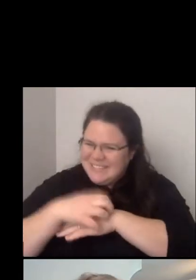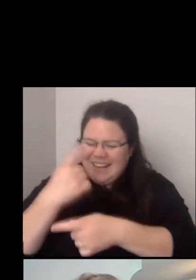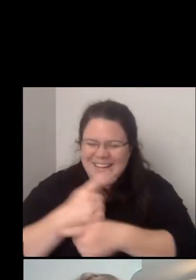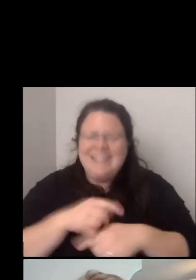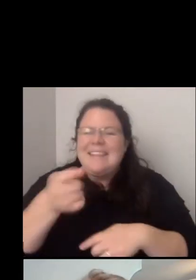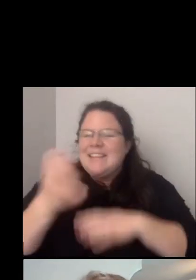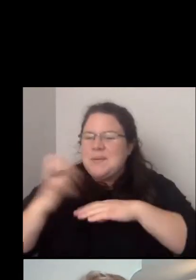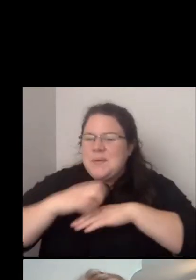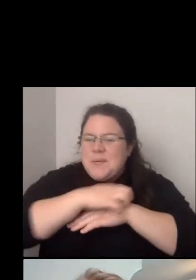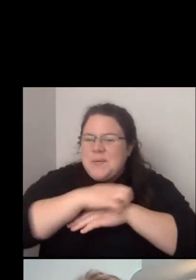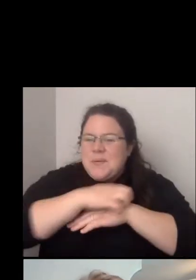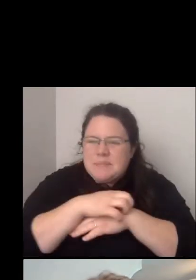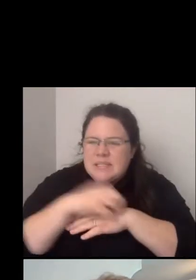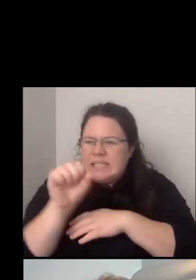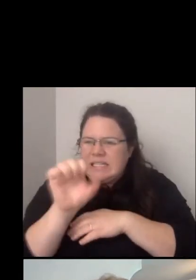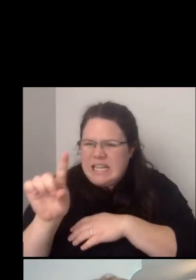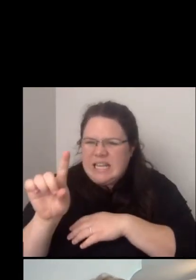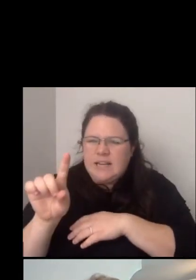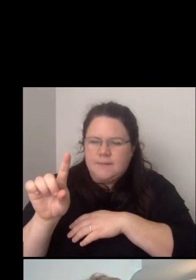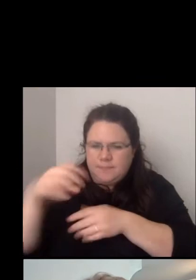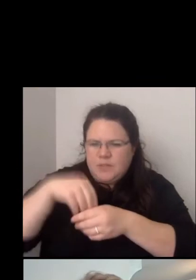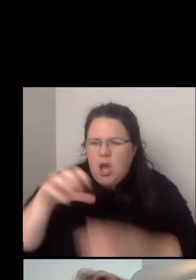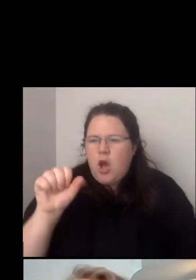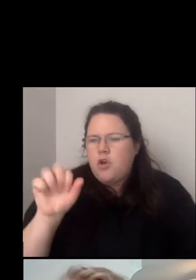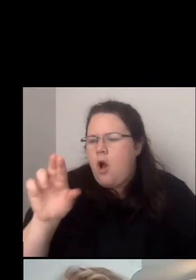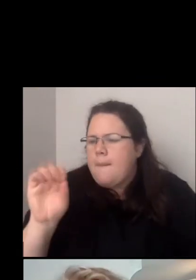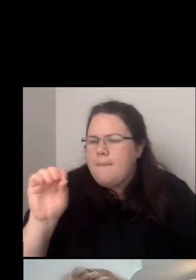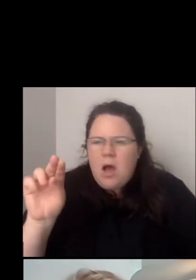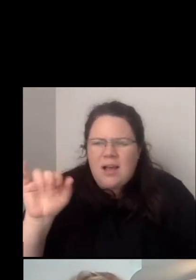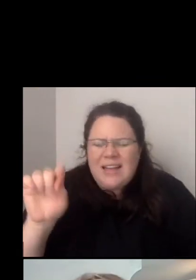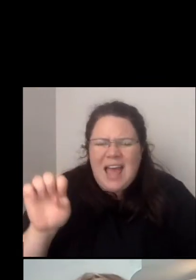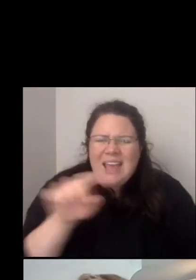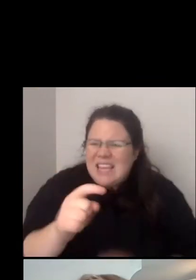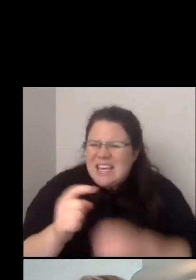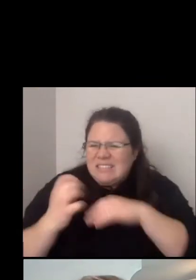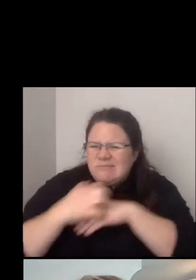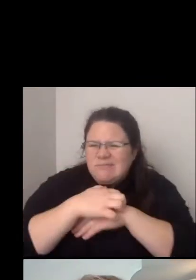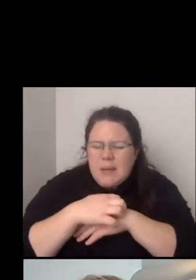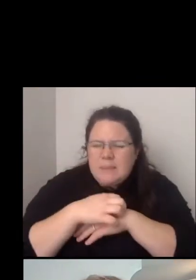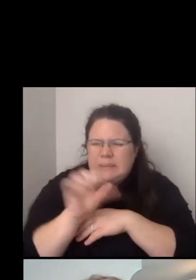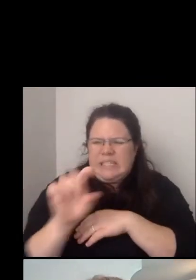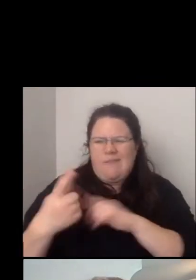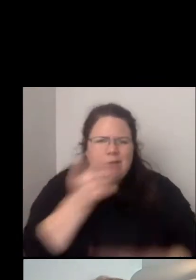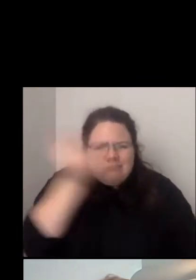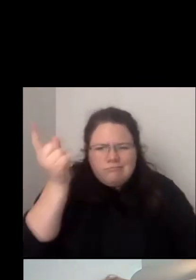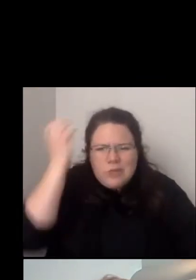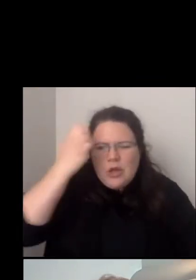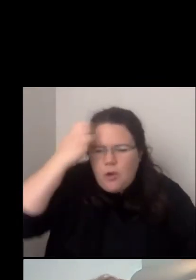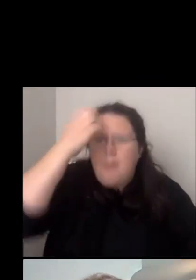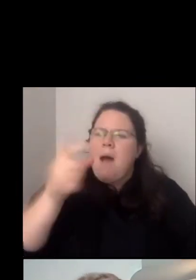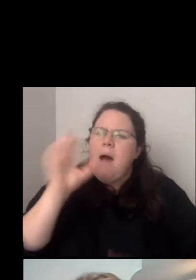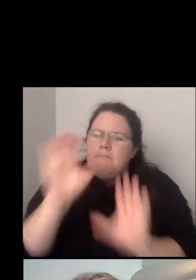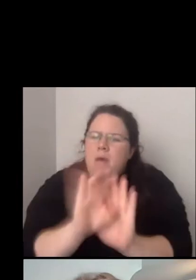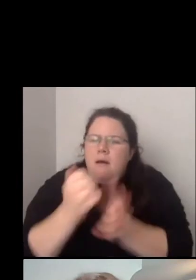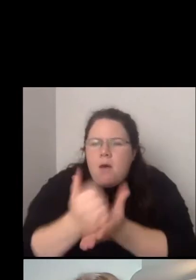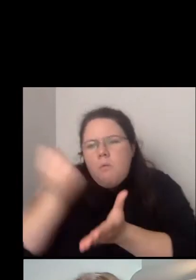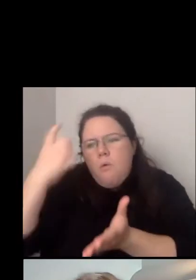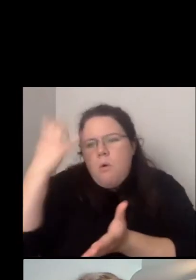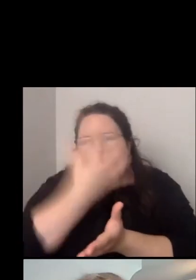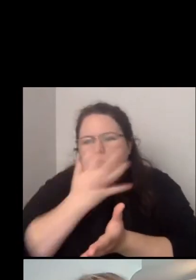These are grape seeds. These are carbonized grape seeds. And these are from somewhere in Europe, but this just gives you an idea of what they look like, coming from an archaeological context.